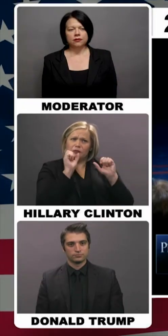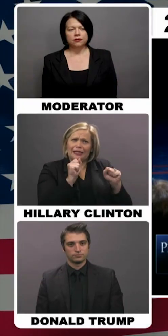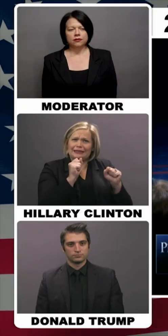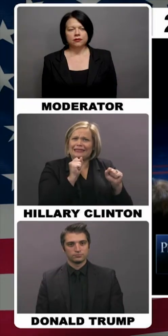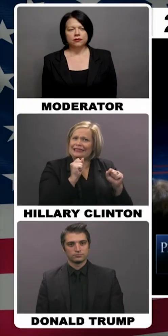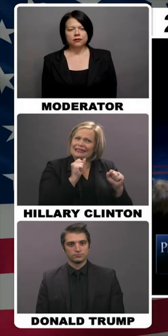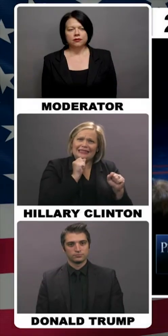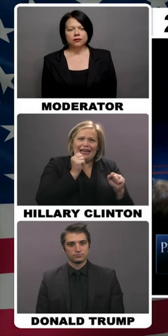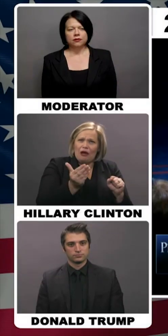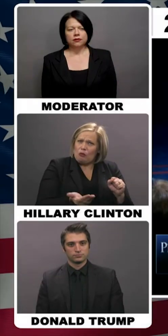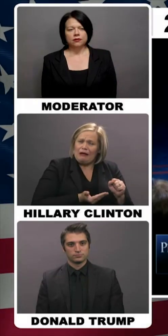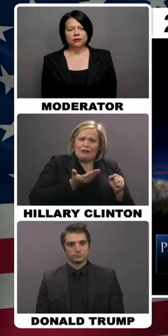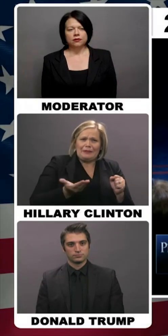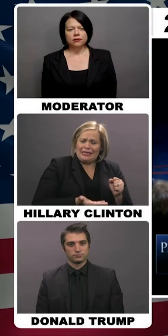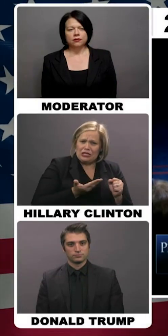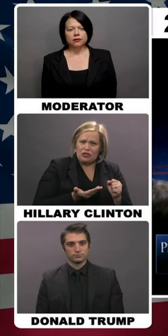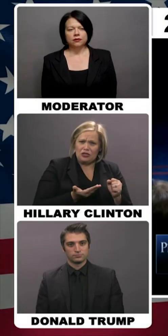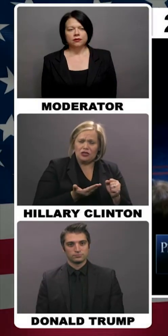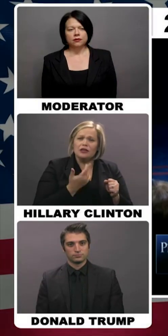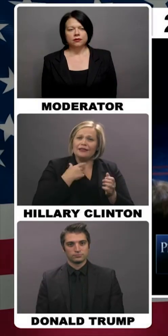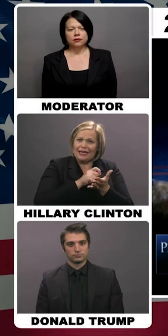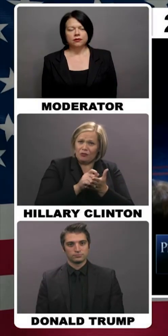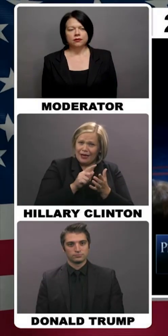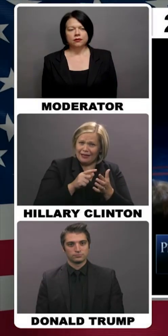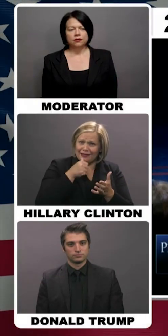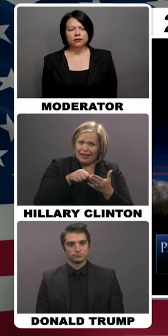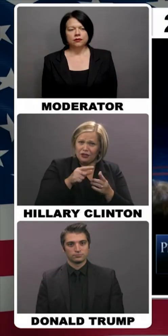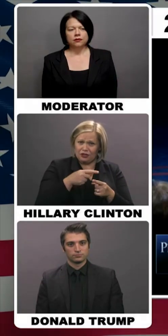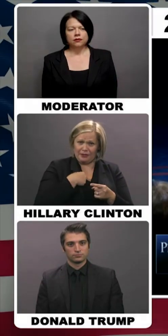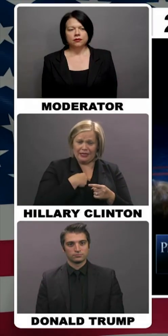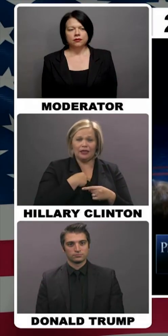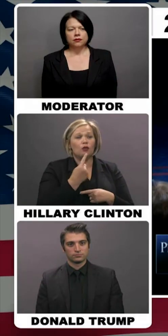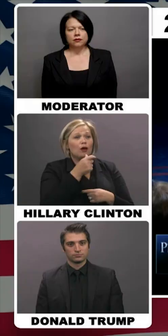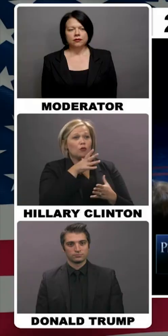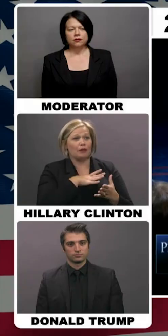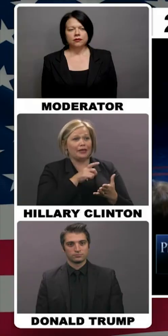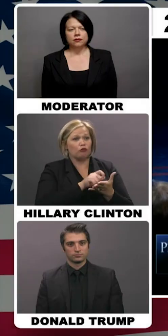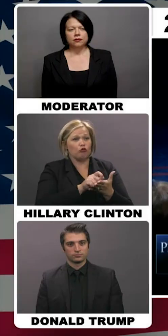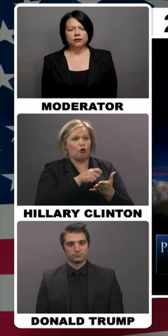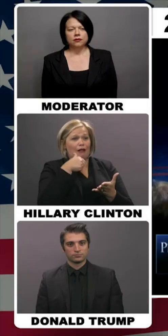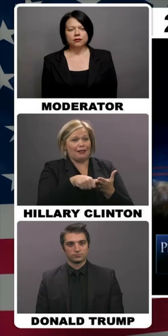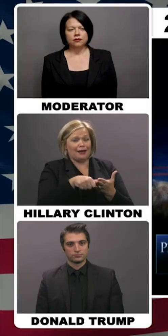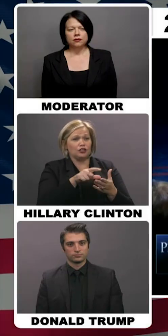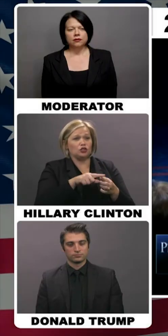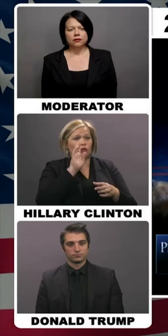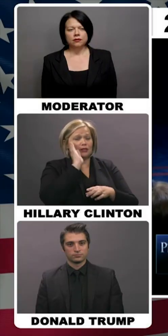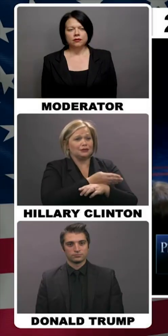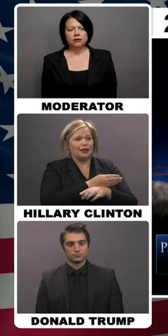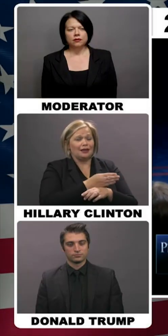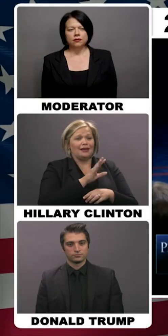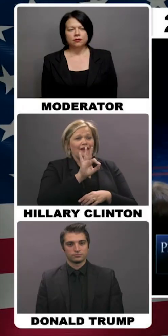They write me, and one woman wrote me about her son Felix. She adopted him from Ethiopia when he was a toddler.